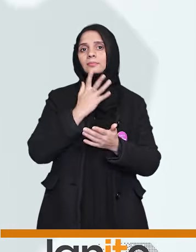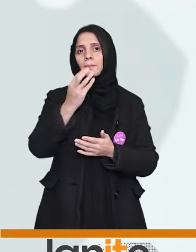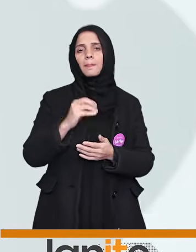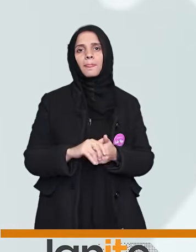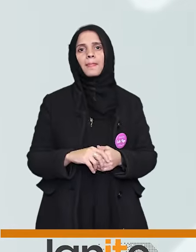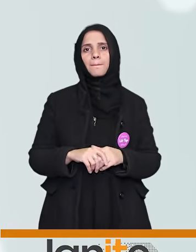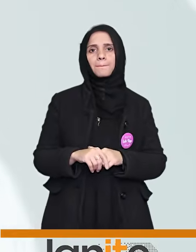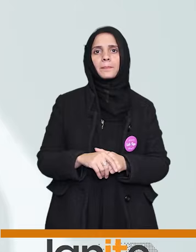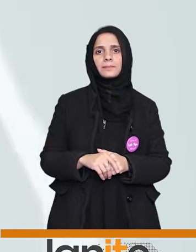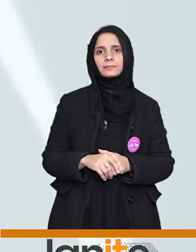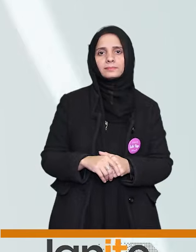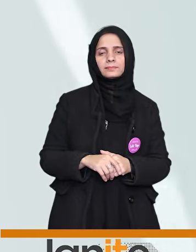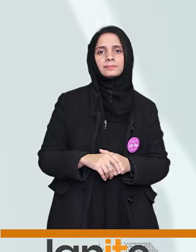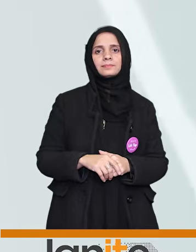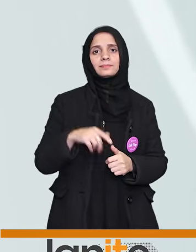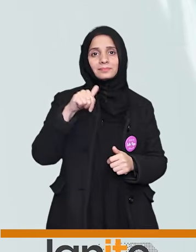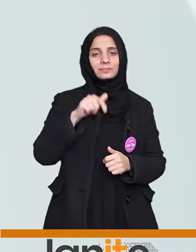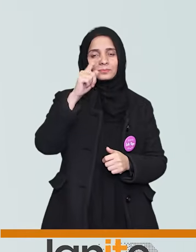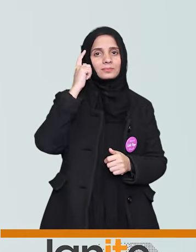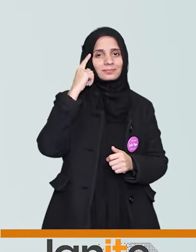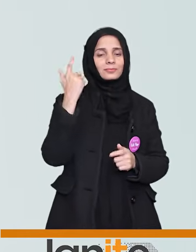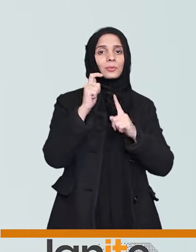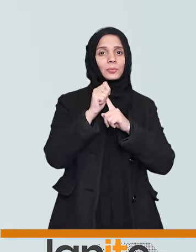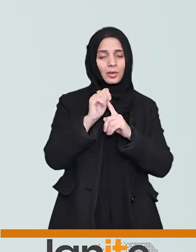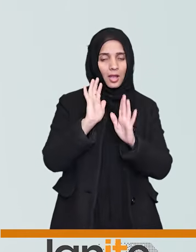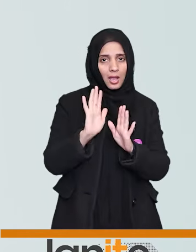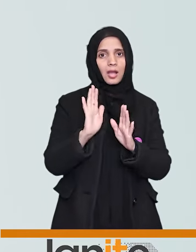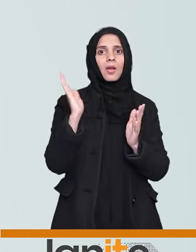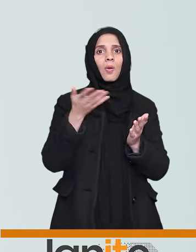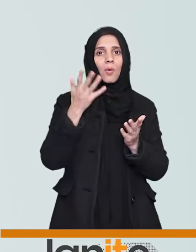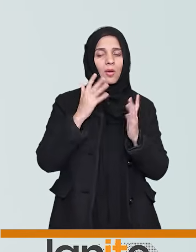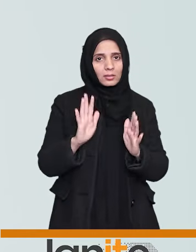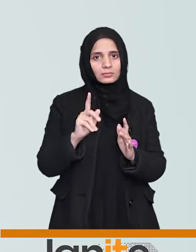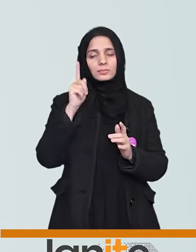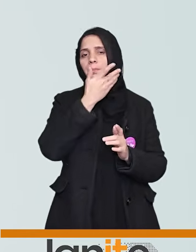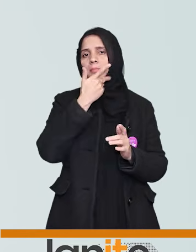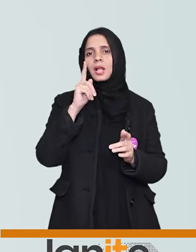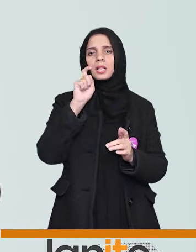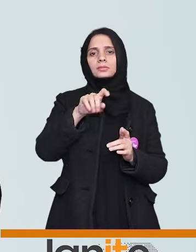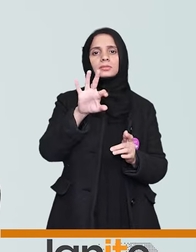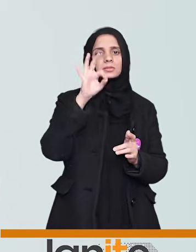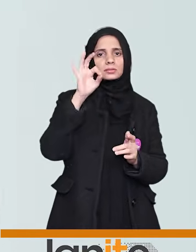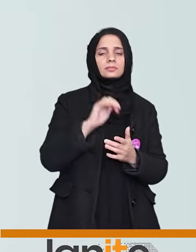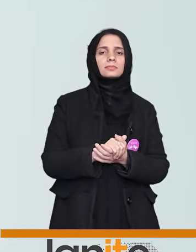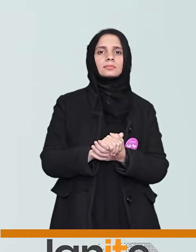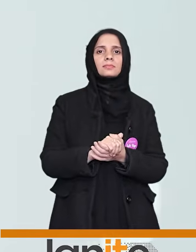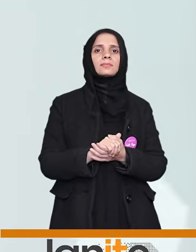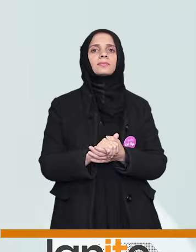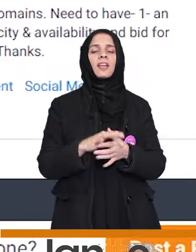That is, if you have a particular skills seg, then you can select it on freelancer.com.